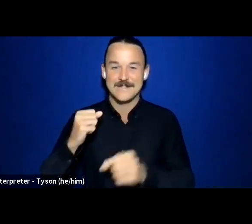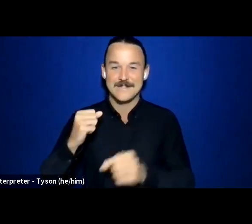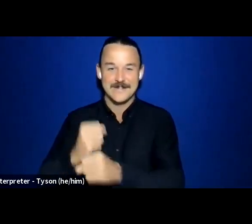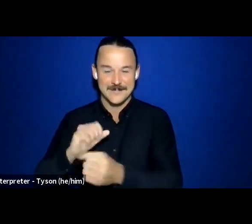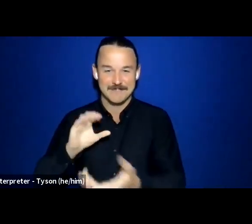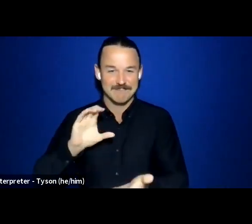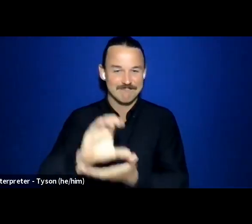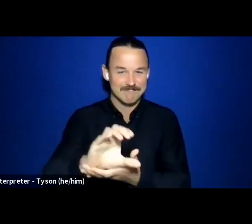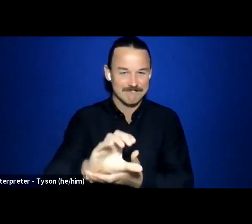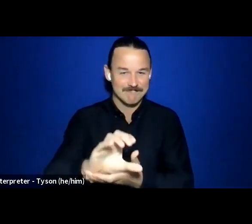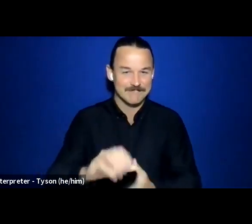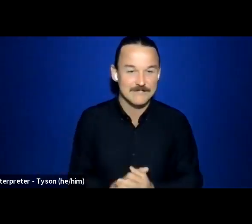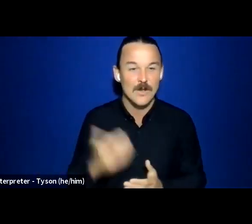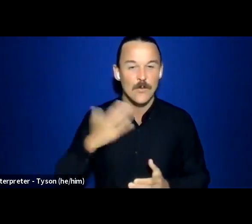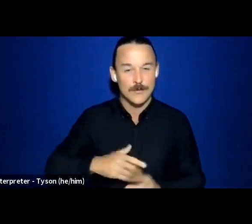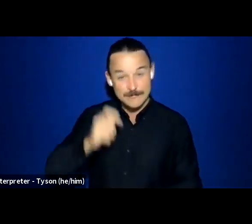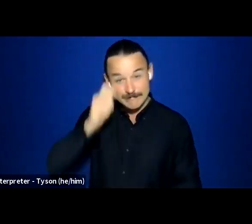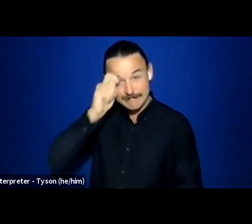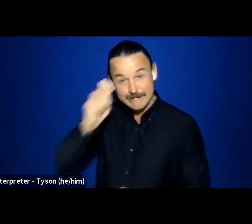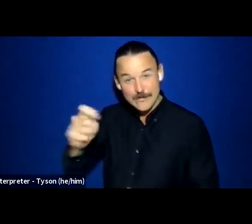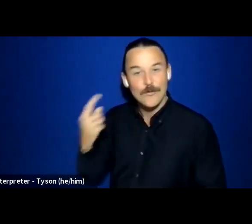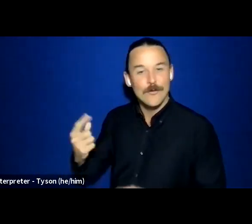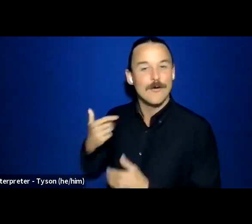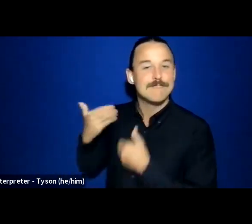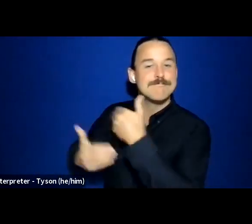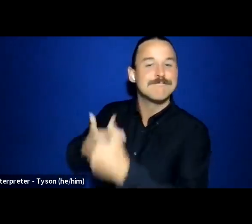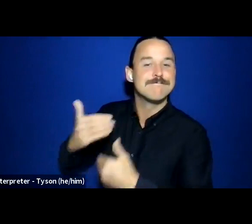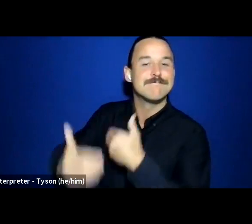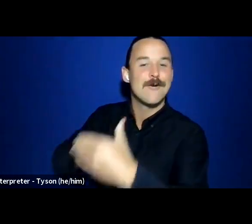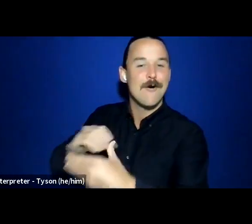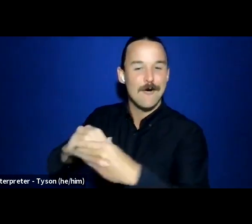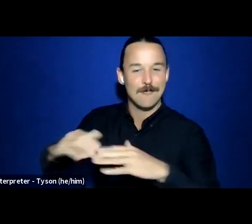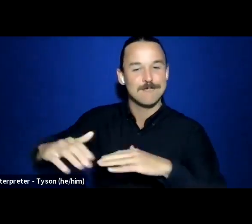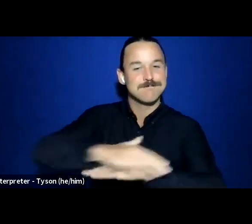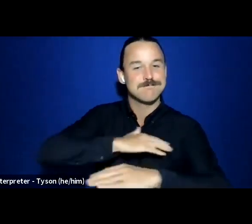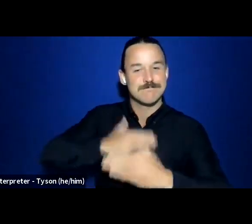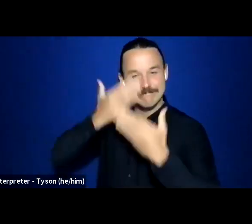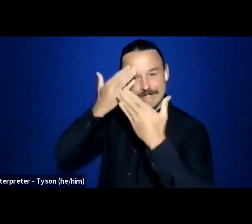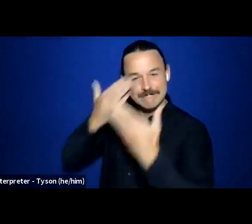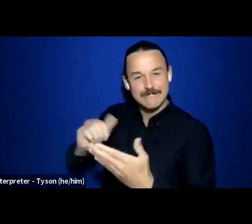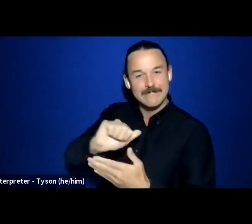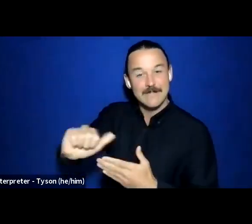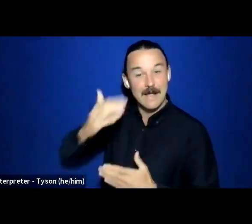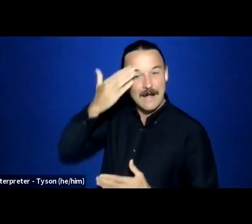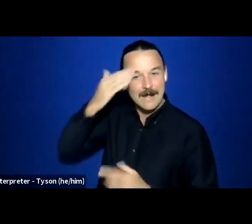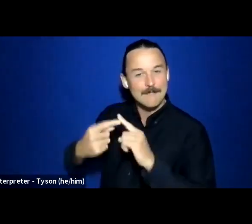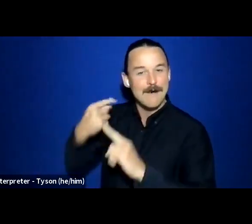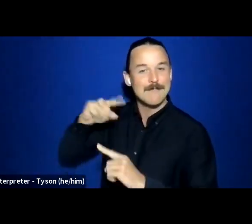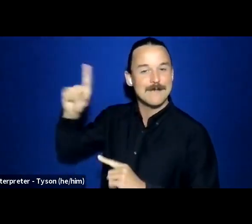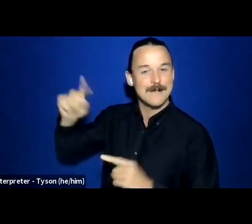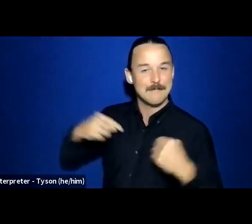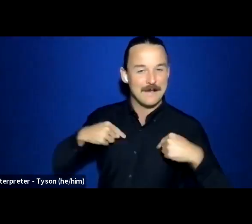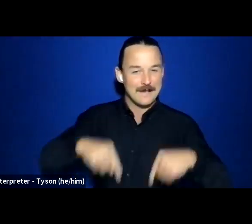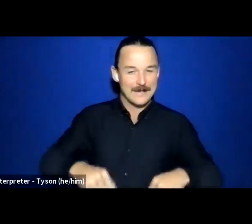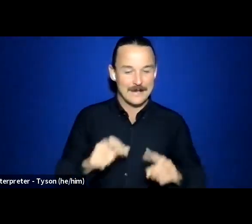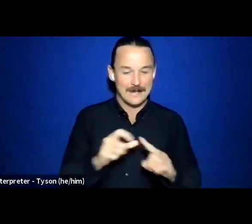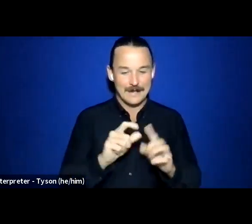would like to first acknowledge that would like to first acknowledge the traditional custodians of these. lands lands and Pay respects to elder's past and present. I'm coming to you from the lens